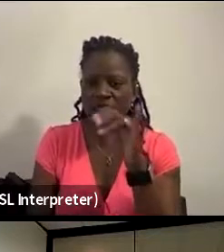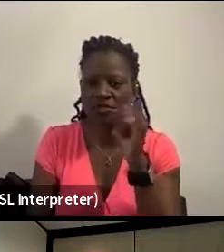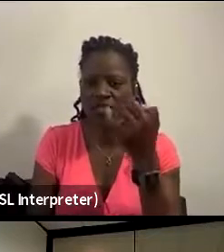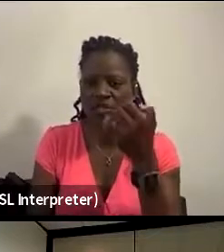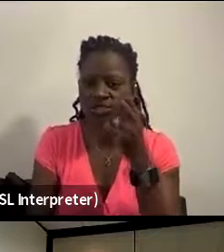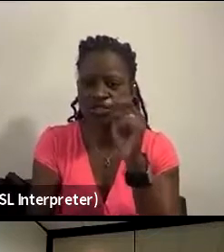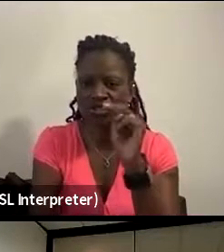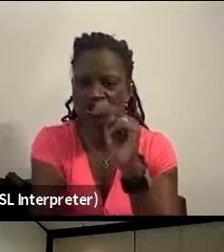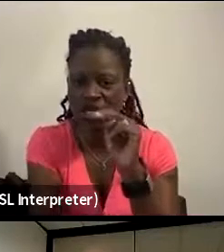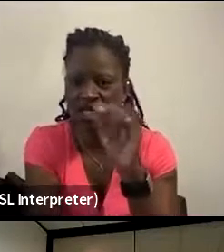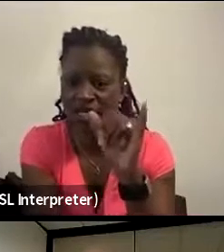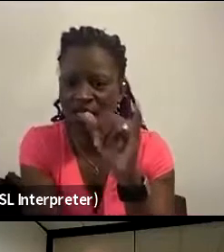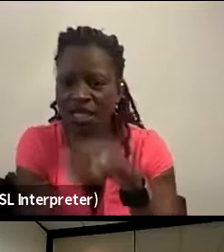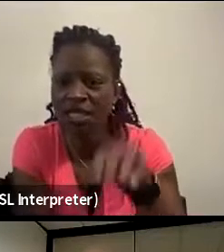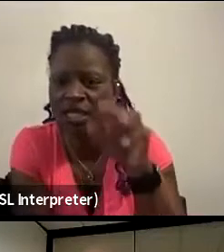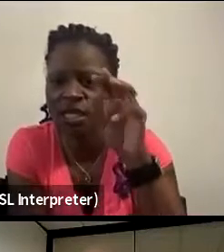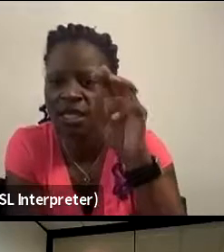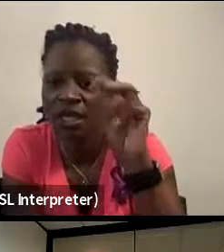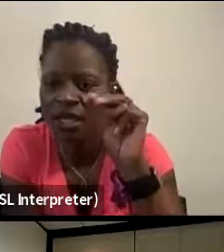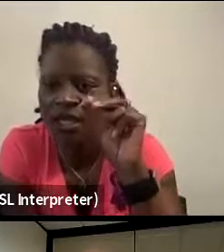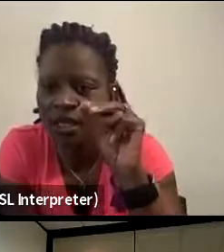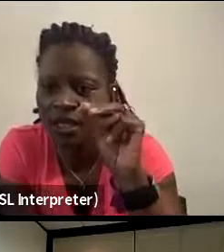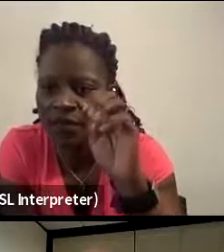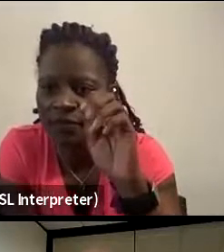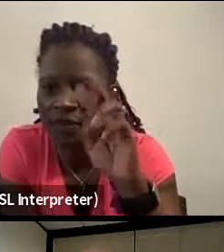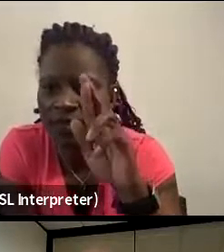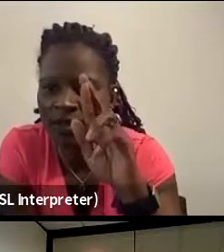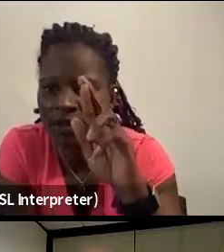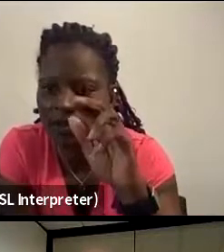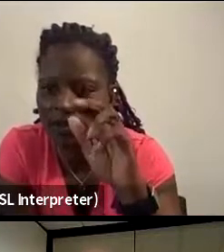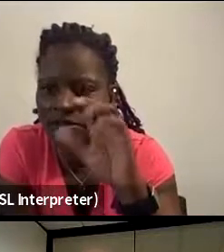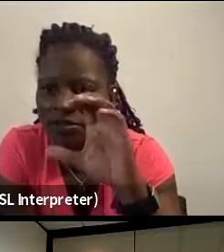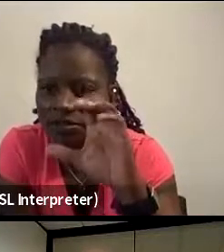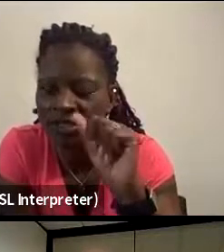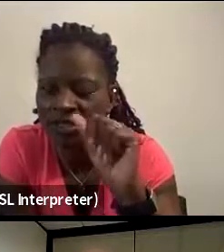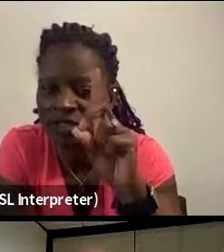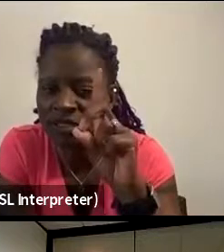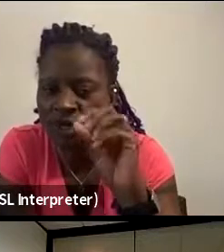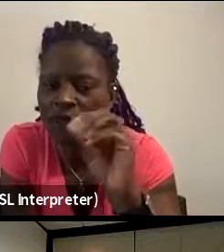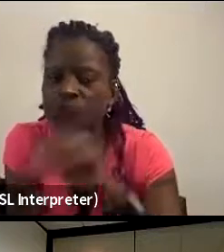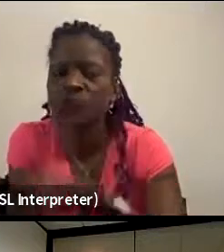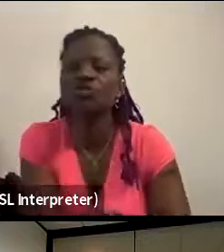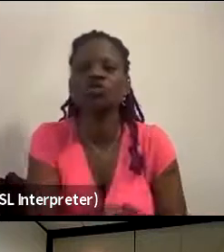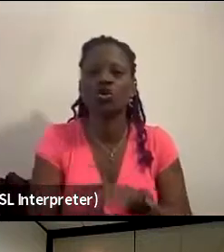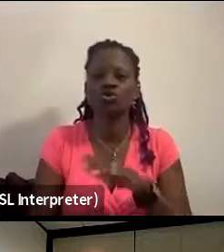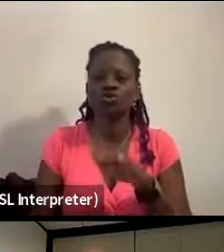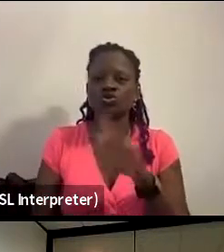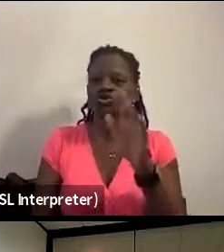Yes, thank you. So just to be clear, those thirty nine cases actually were not hospitalized.